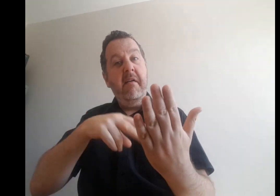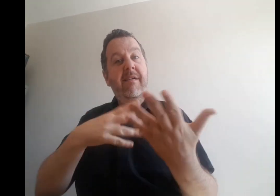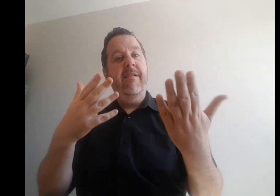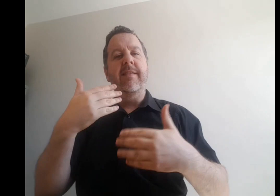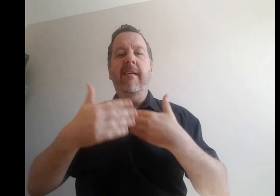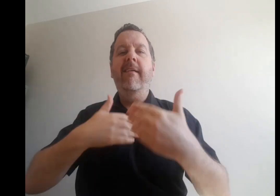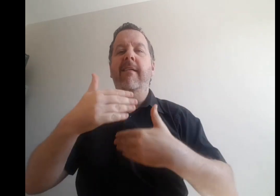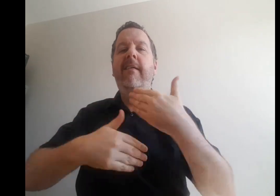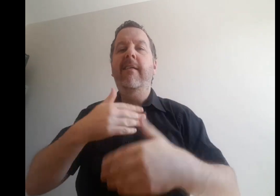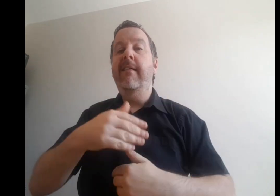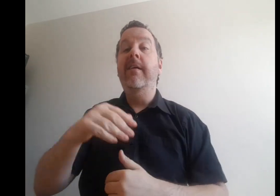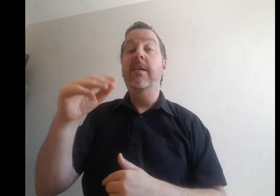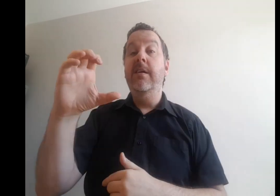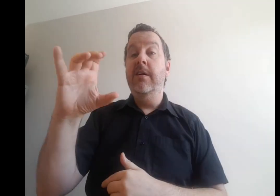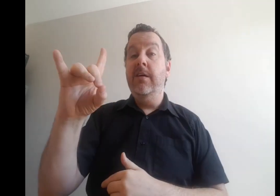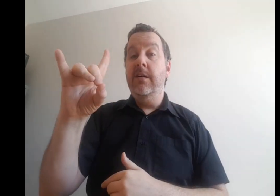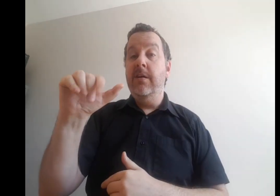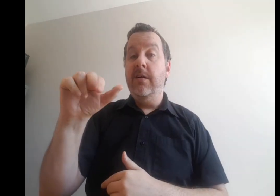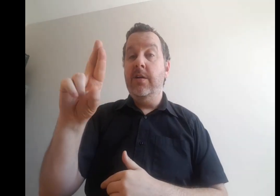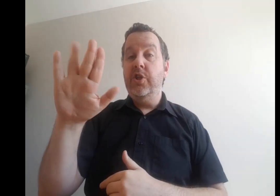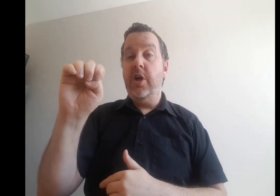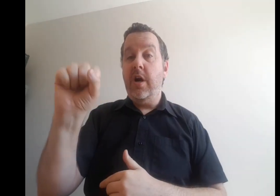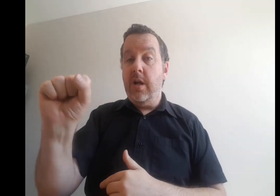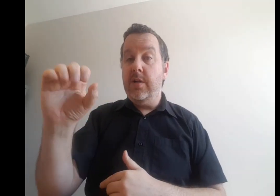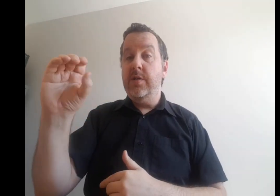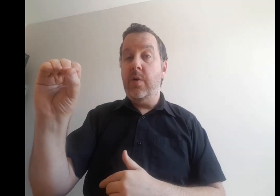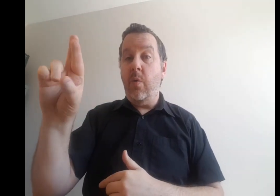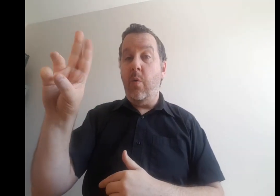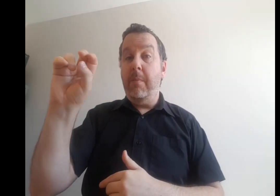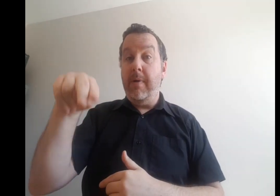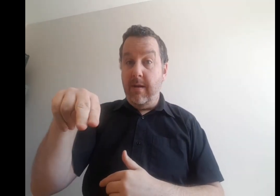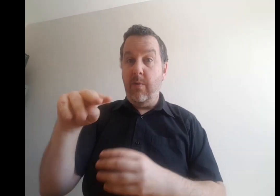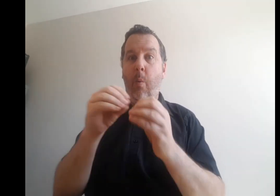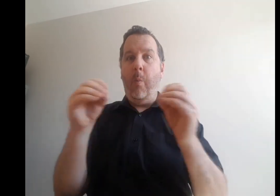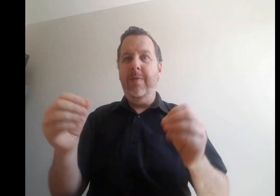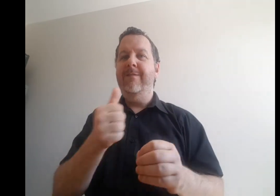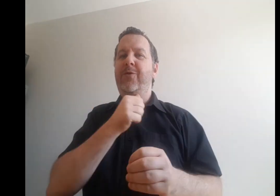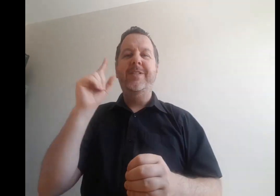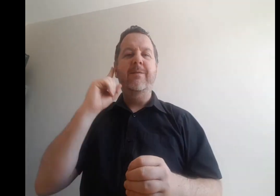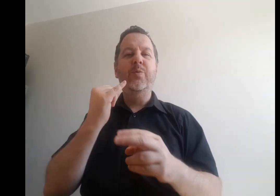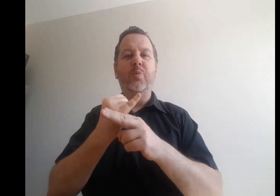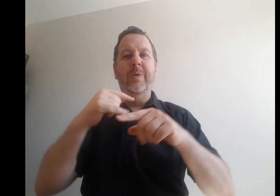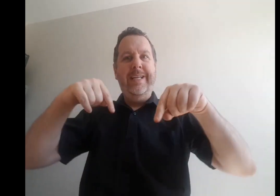So Dr. Charles Orpen, the first person to open a deaf school here in Ireland in 1816,